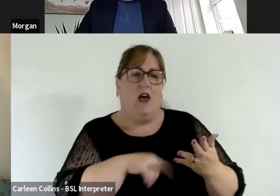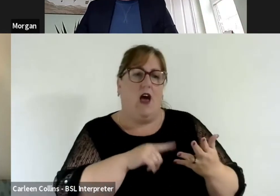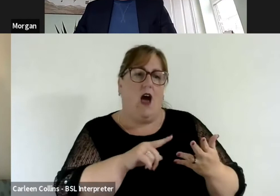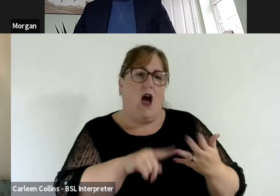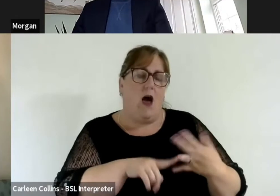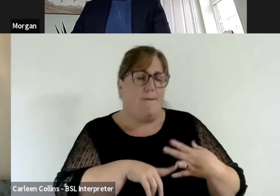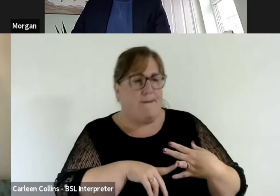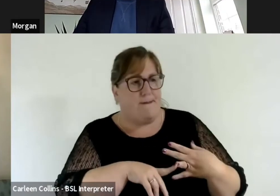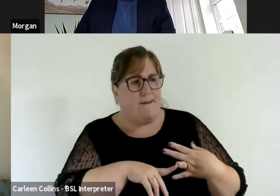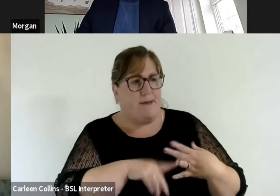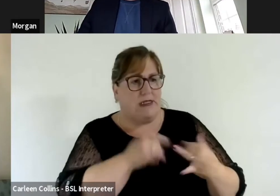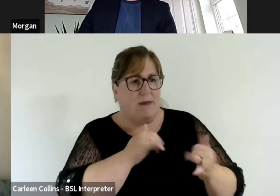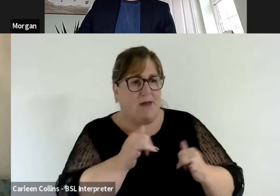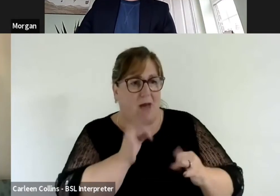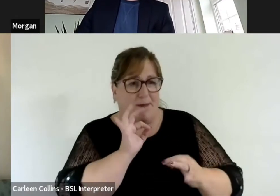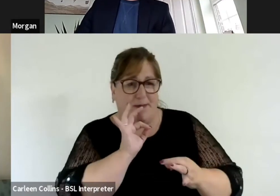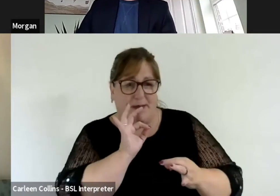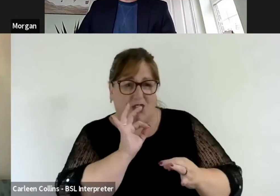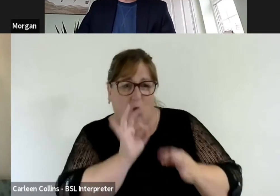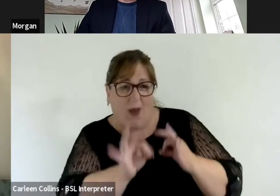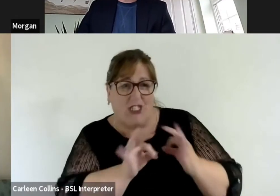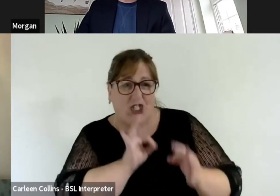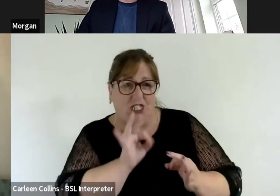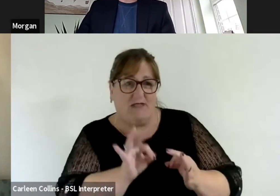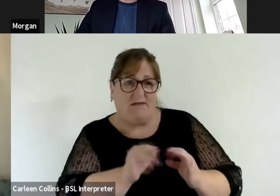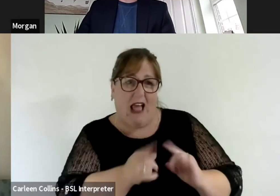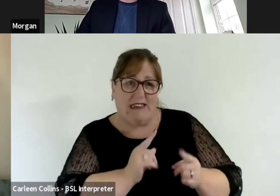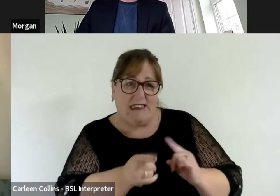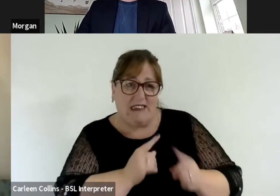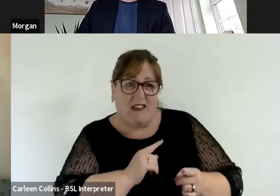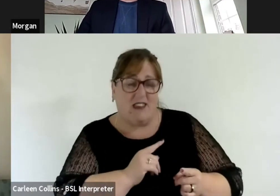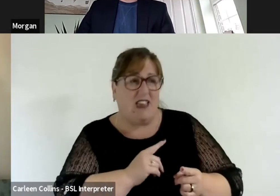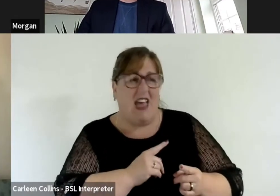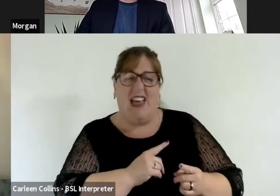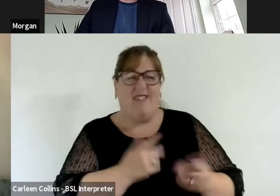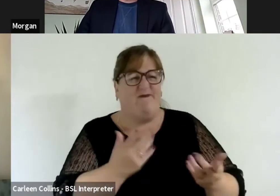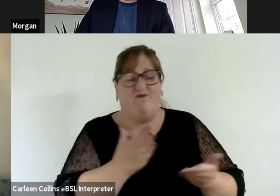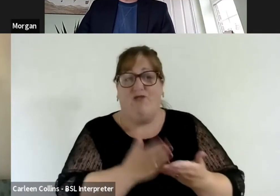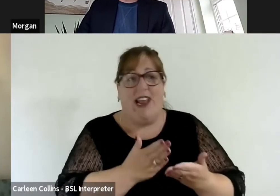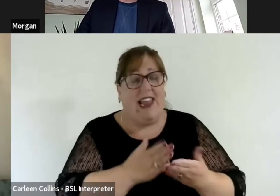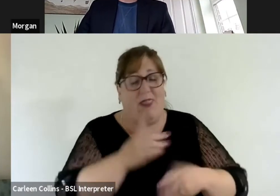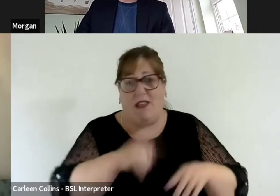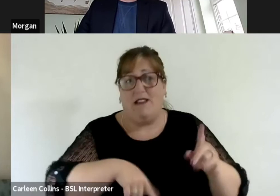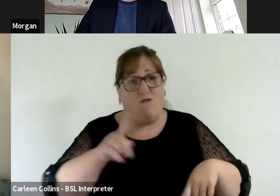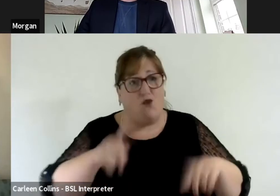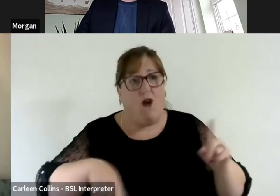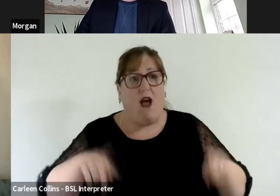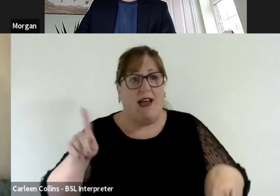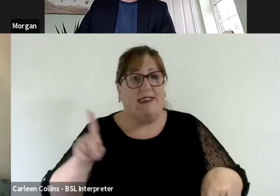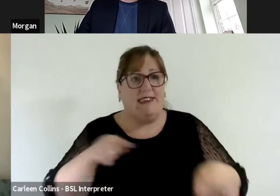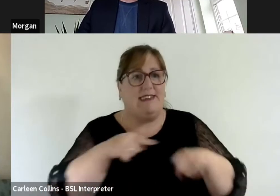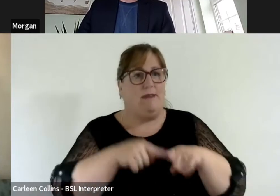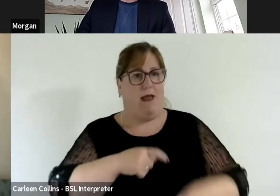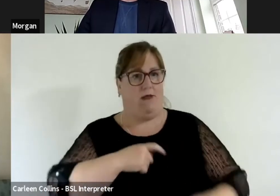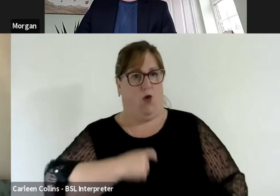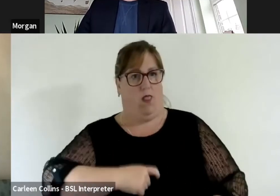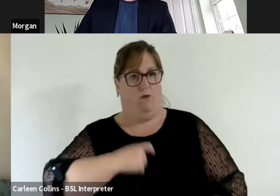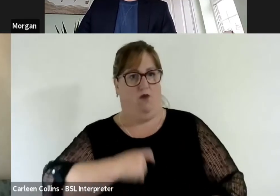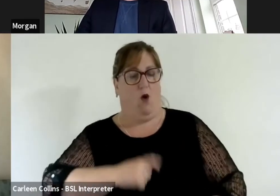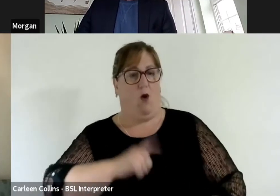Those are available on the website. You could be asked a question to answer, so tell us about a time when, it depends on the role.